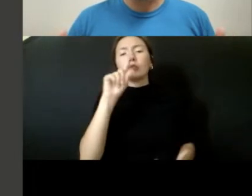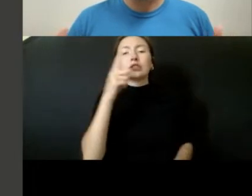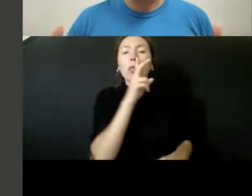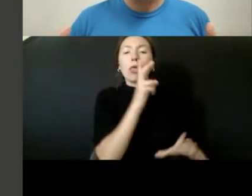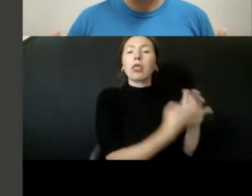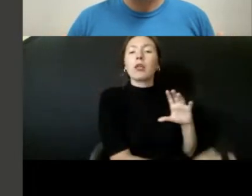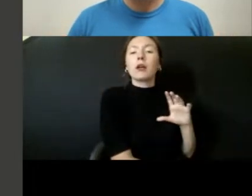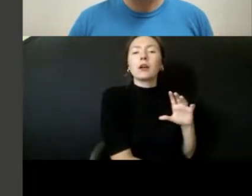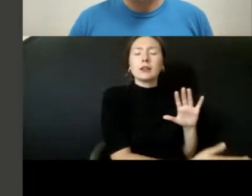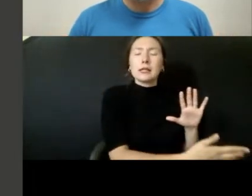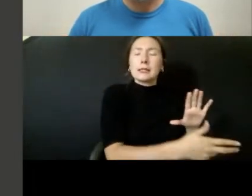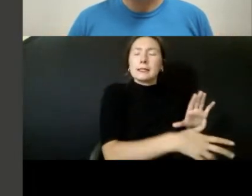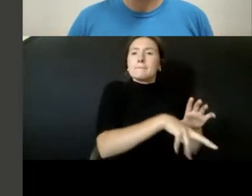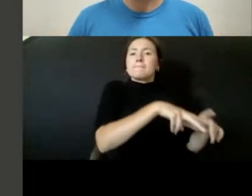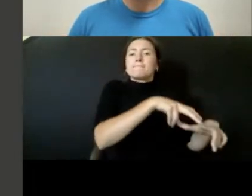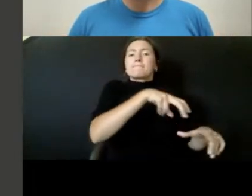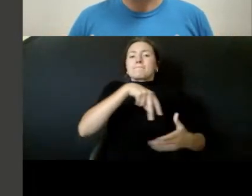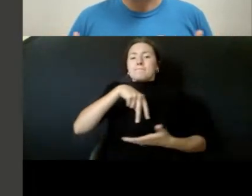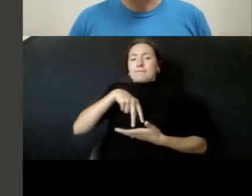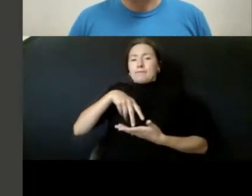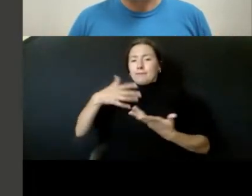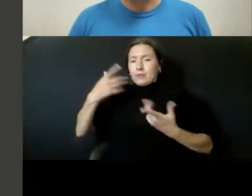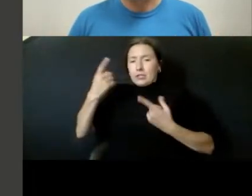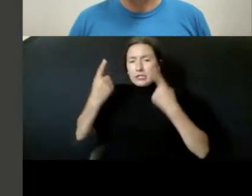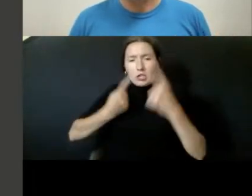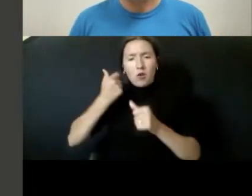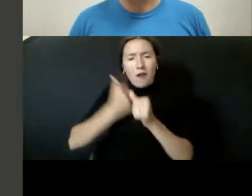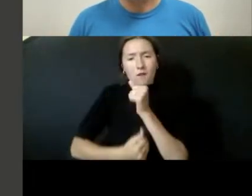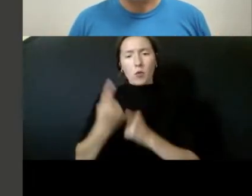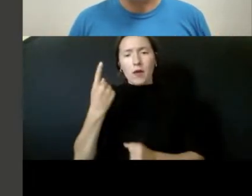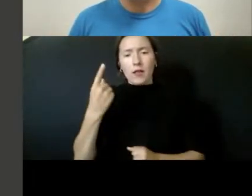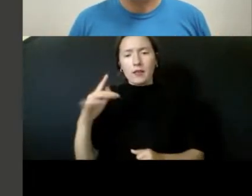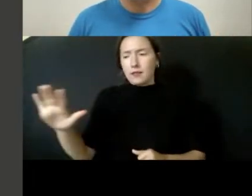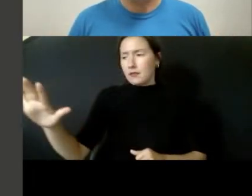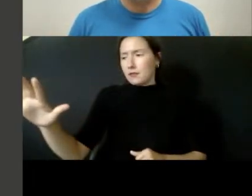talking through this idea that we have so much power in creating content that people learn from